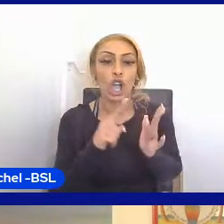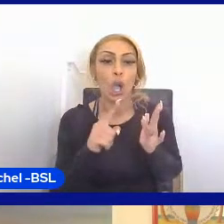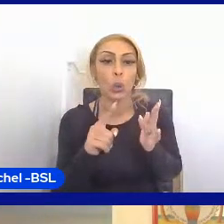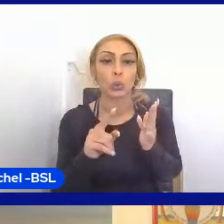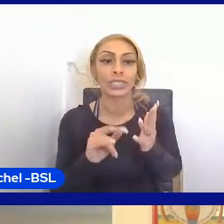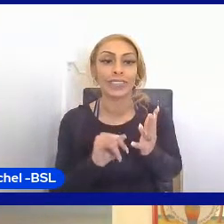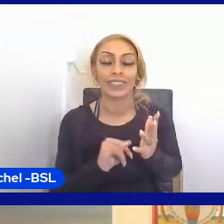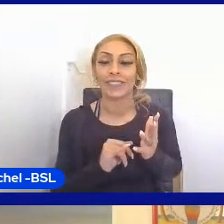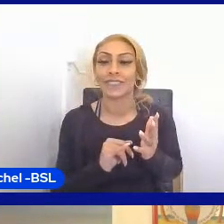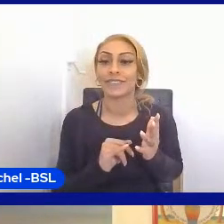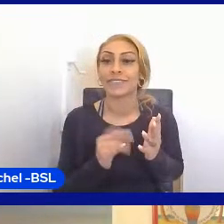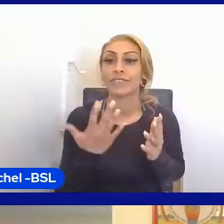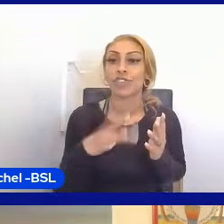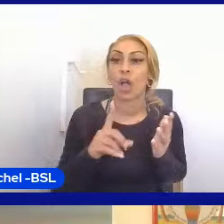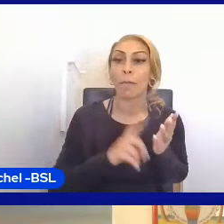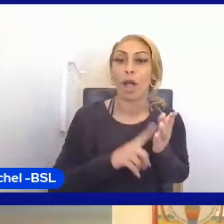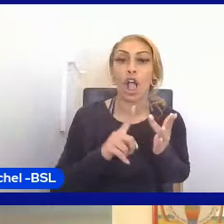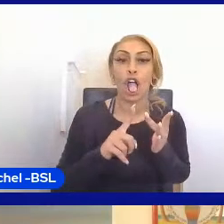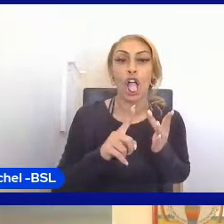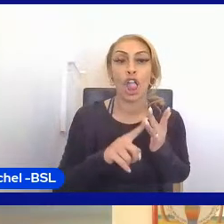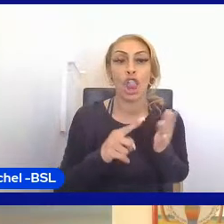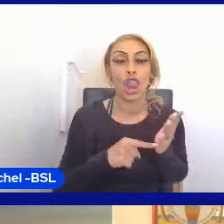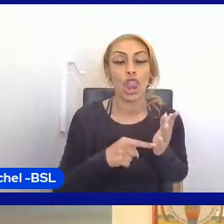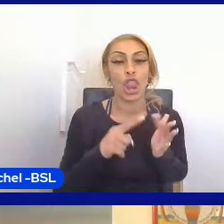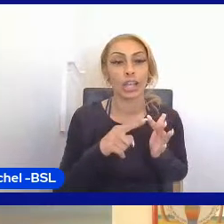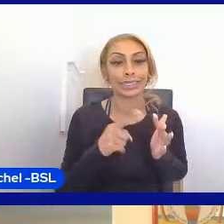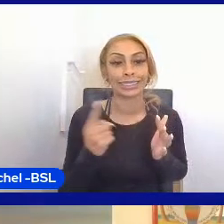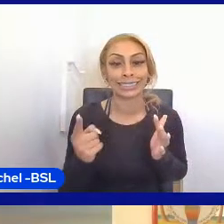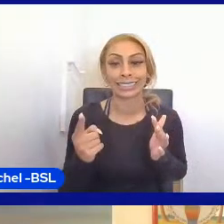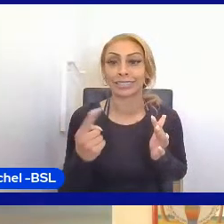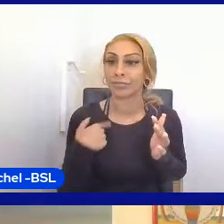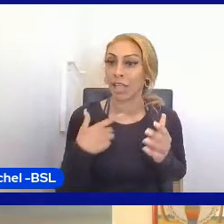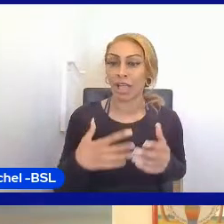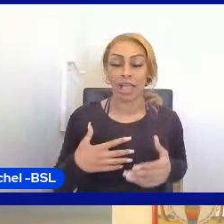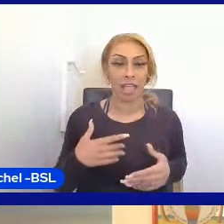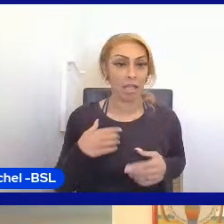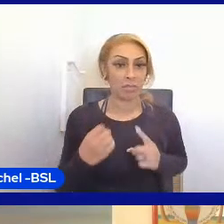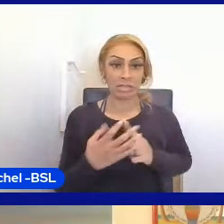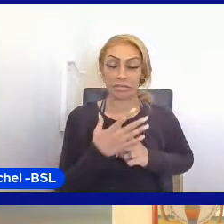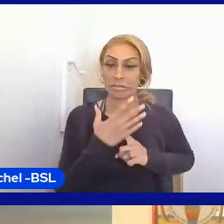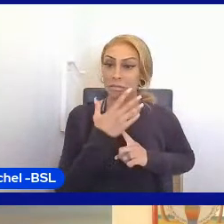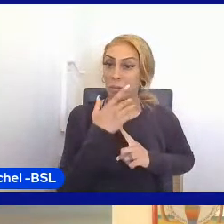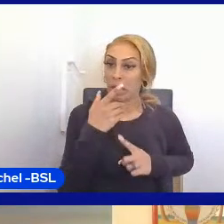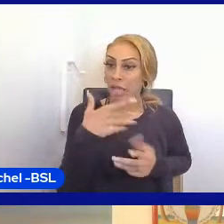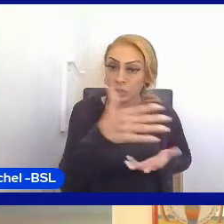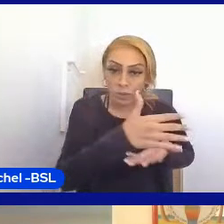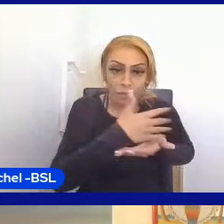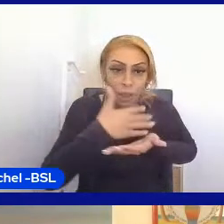the UK and then try to do something international. Fantastic, there's a question here from Joe,